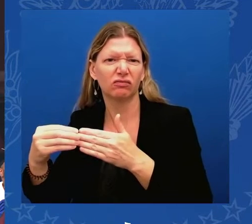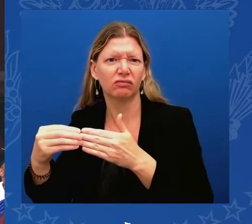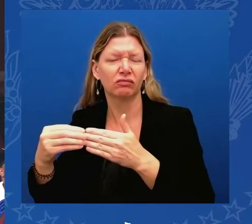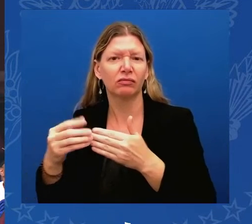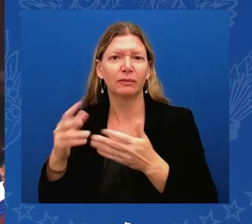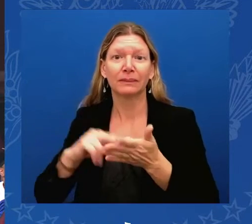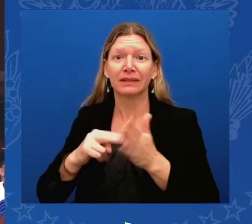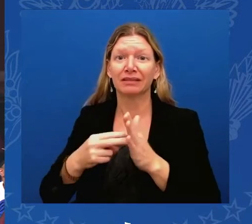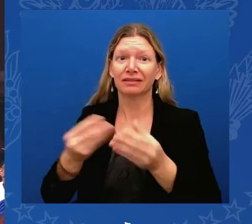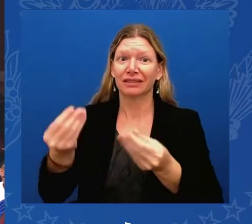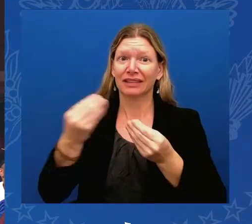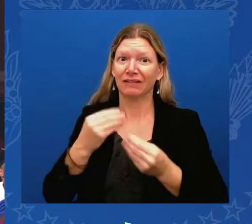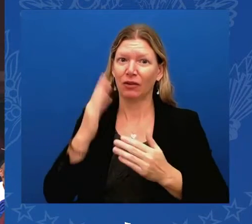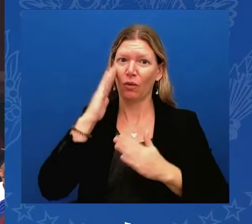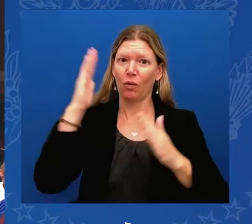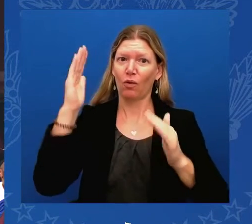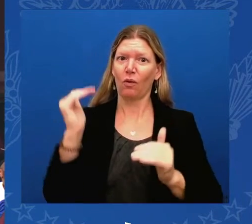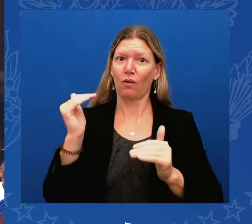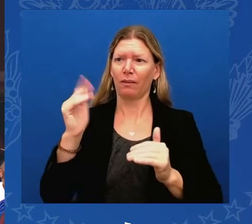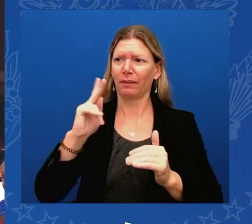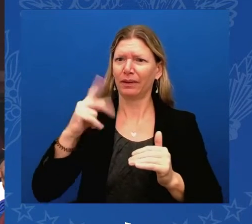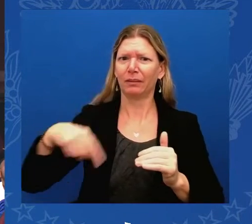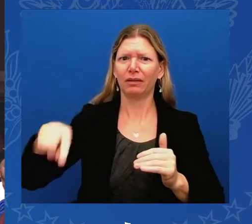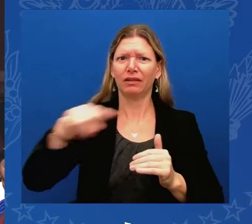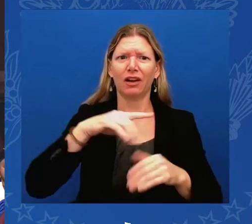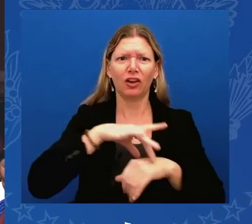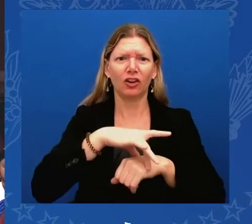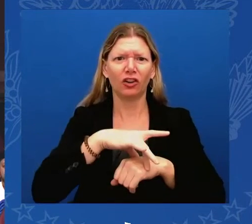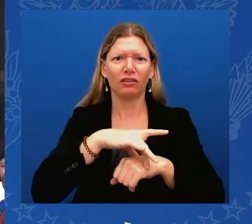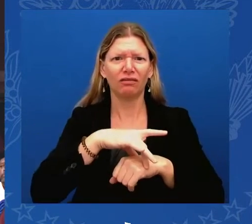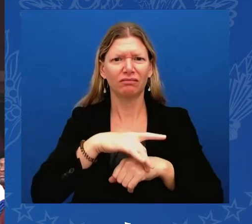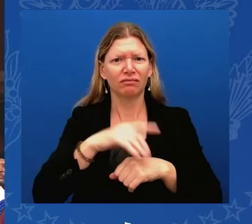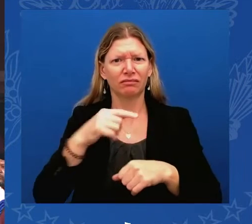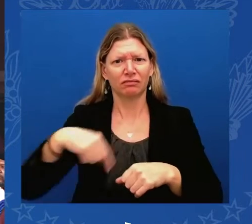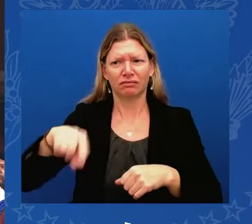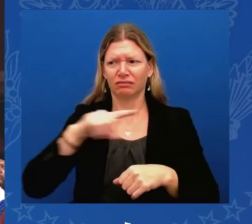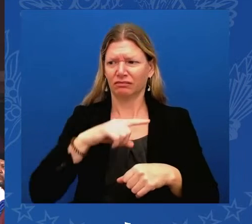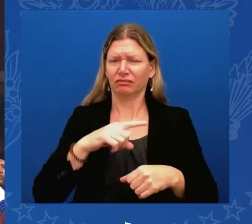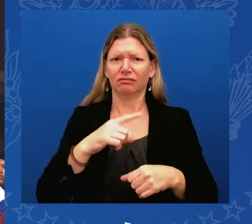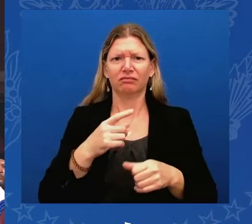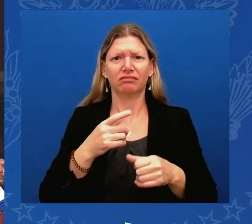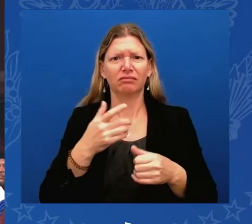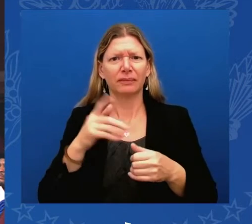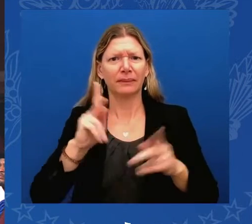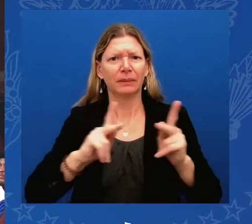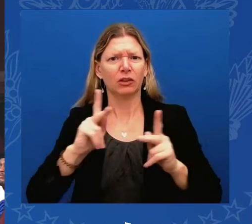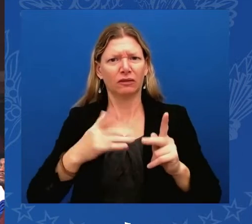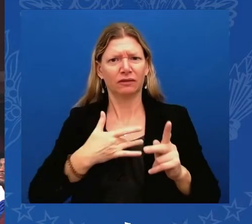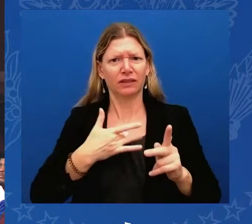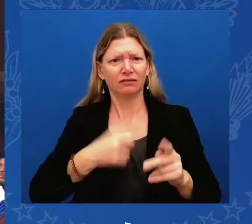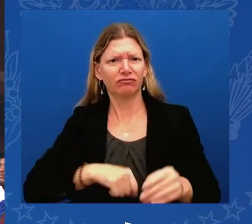Those words are a reminder of our role in the world. Spoken by a man who has lived the standard.